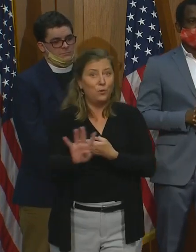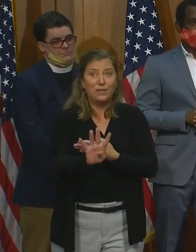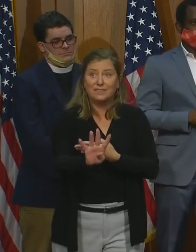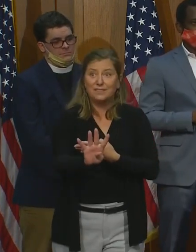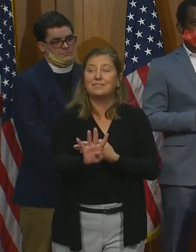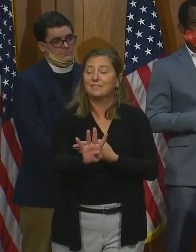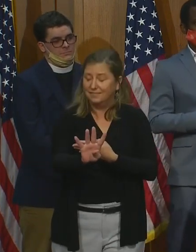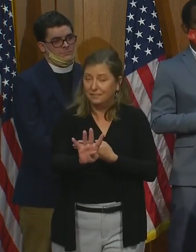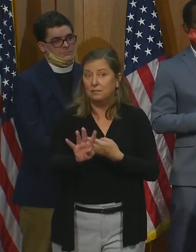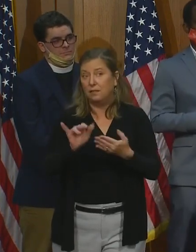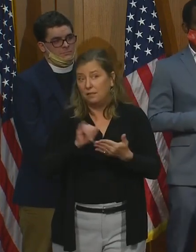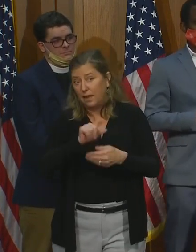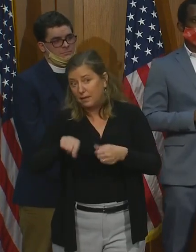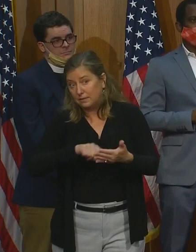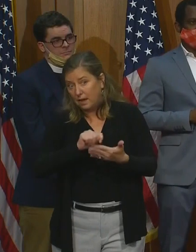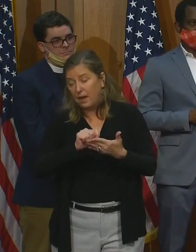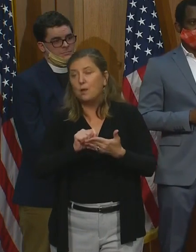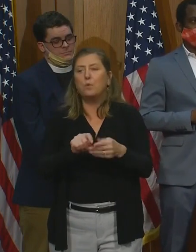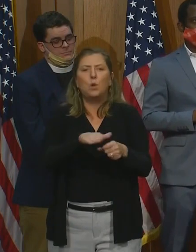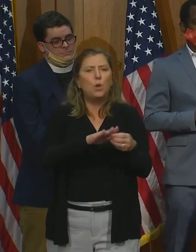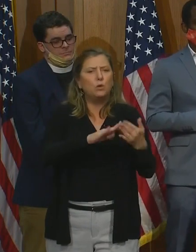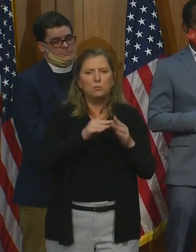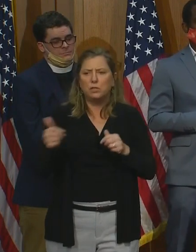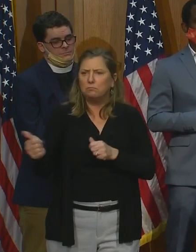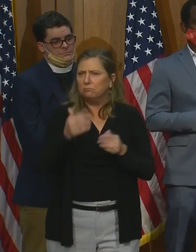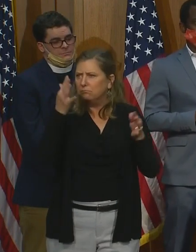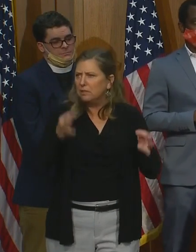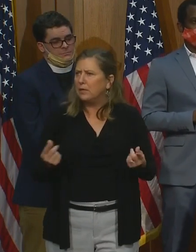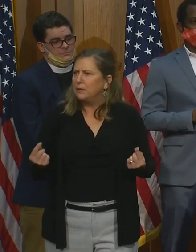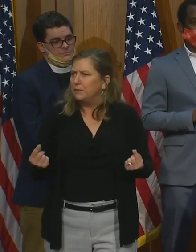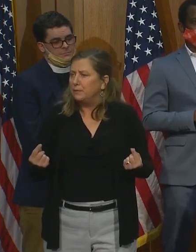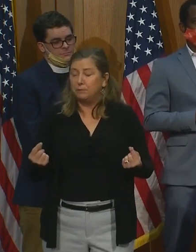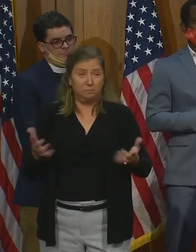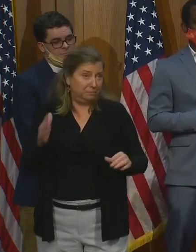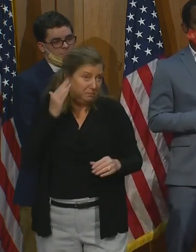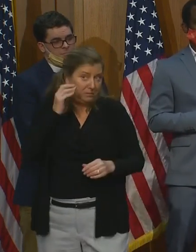TAKES EFFECT IN FOUR WEEKS AND